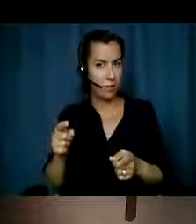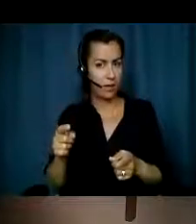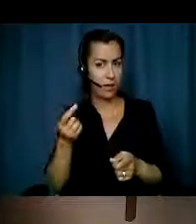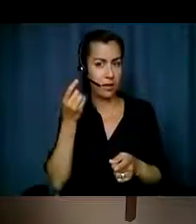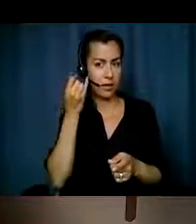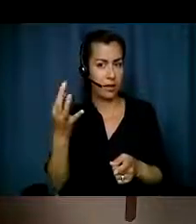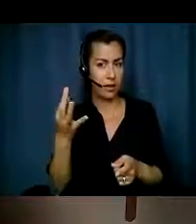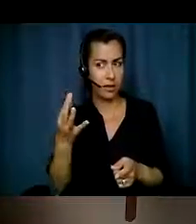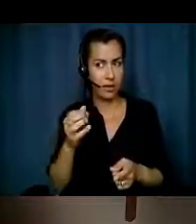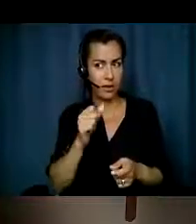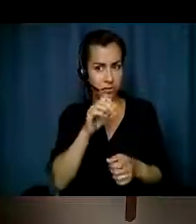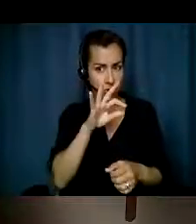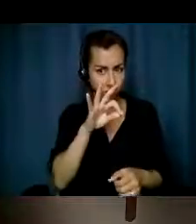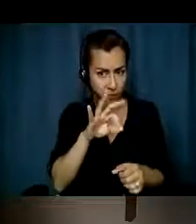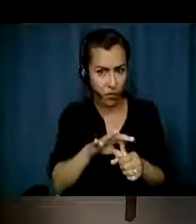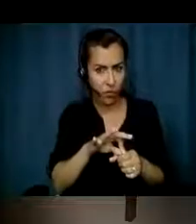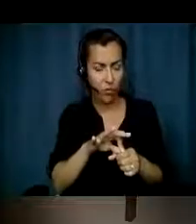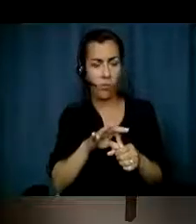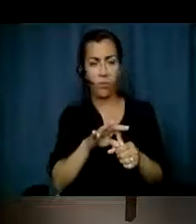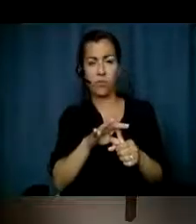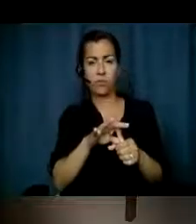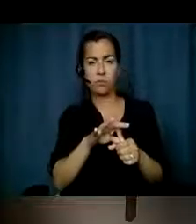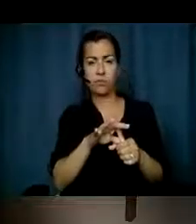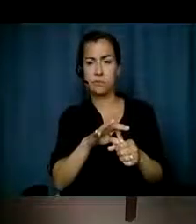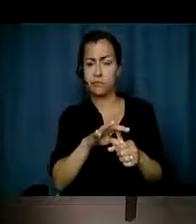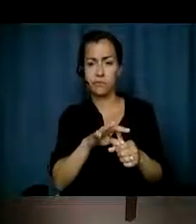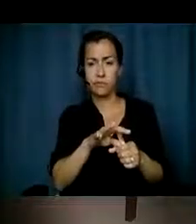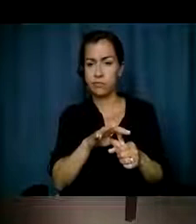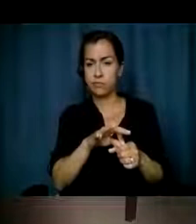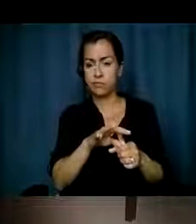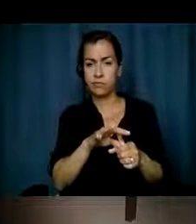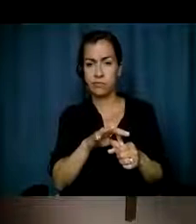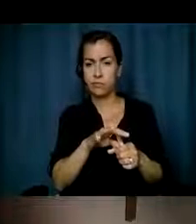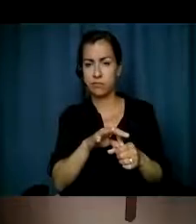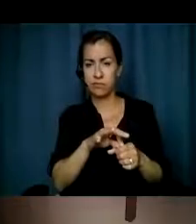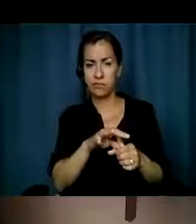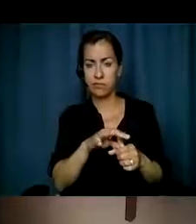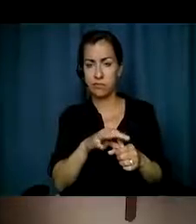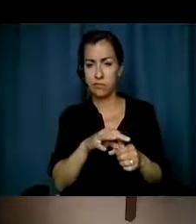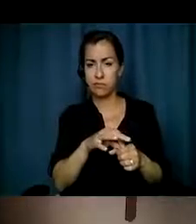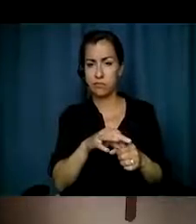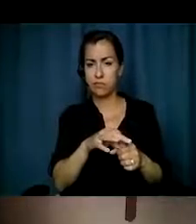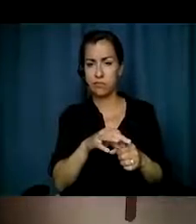what motivates me is I want to be a part of the community